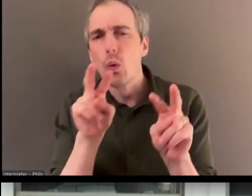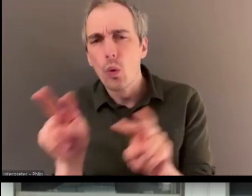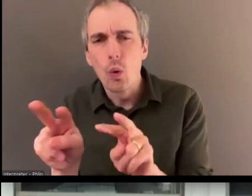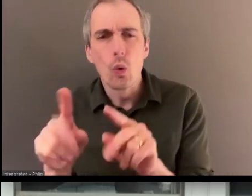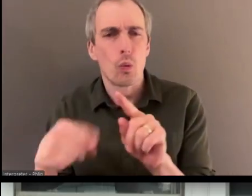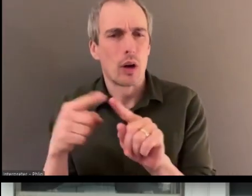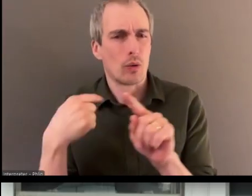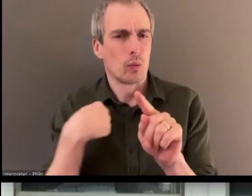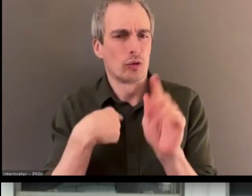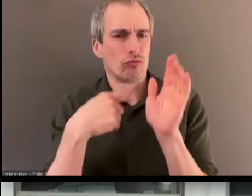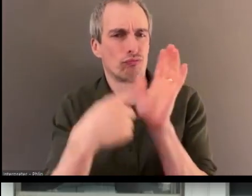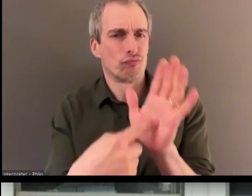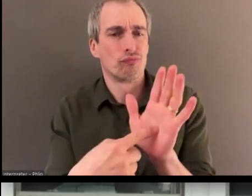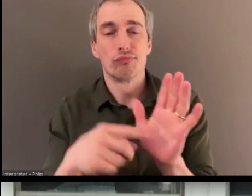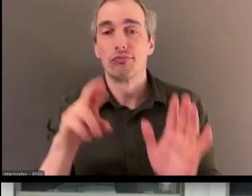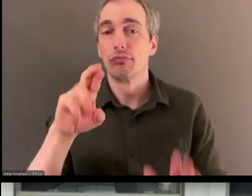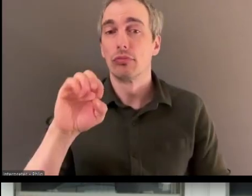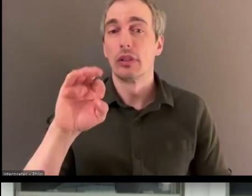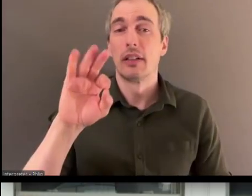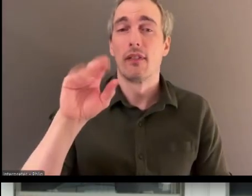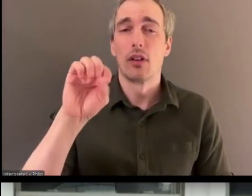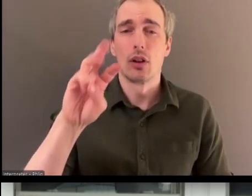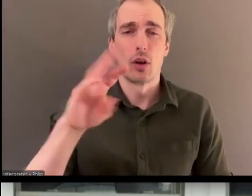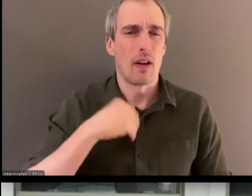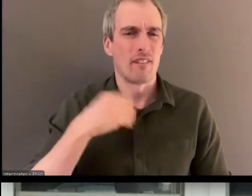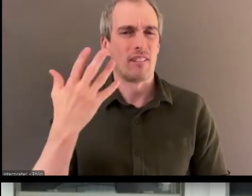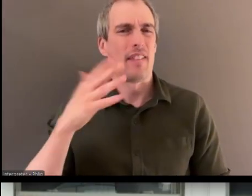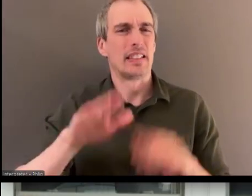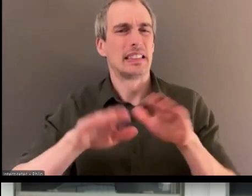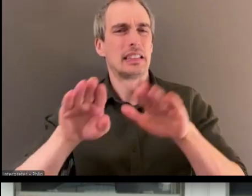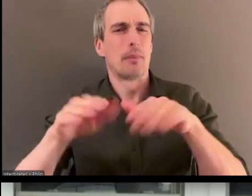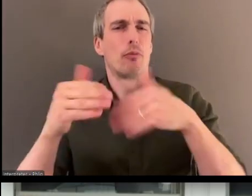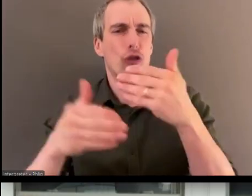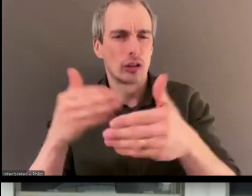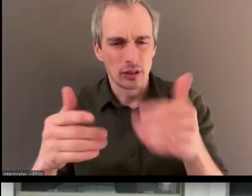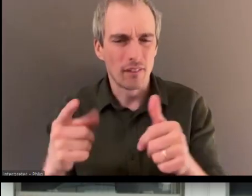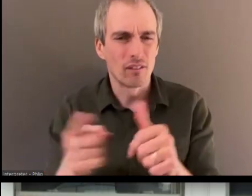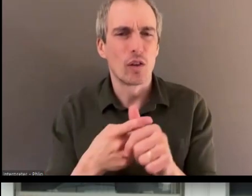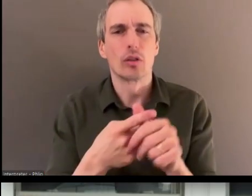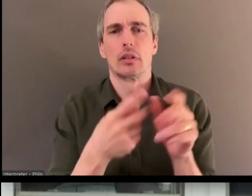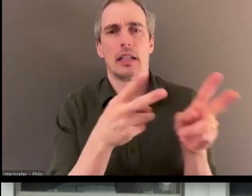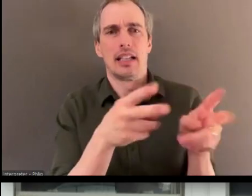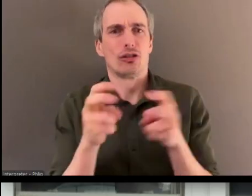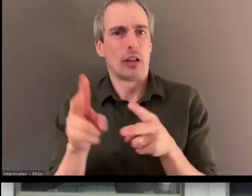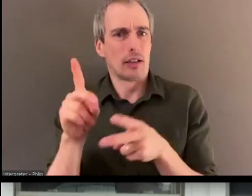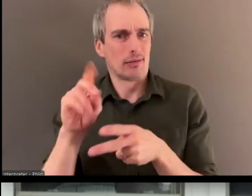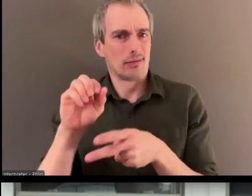We first extract the document text using a system called Docling developed by IBM.